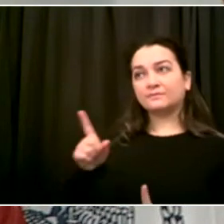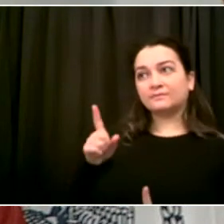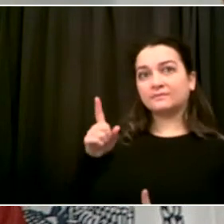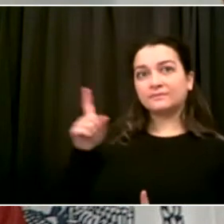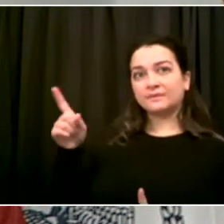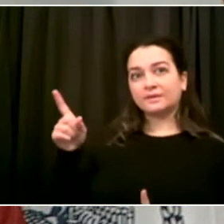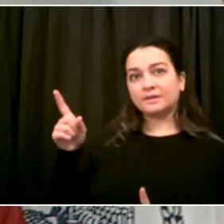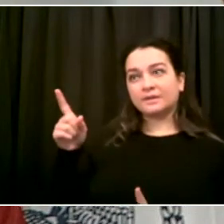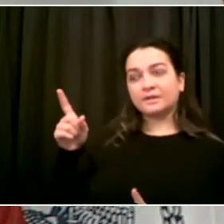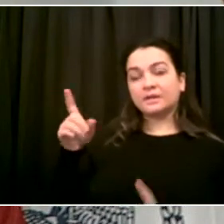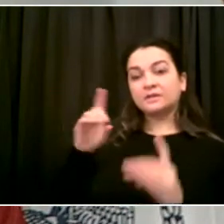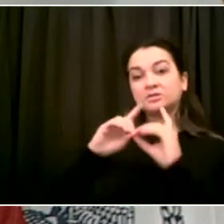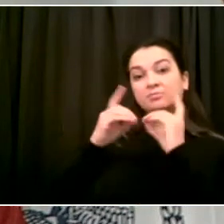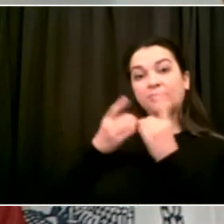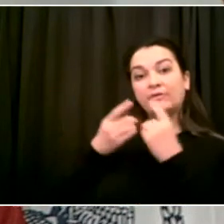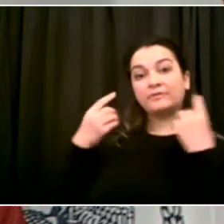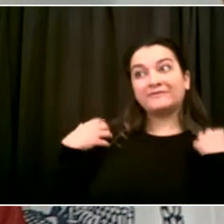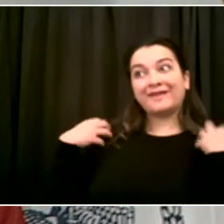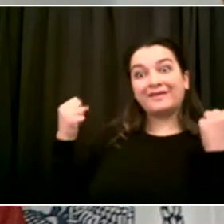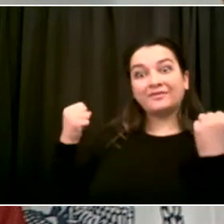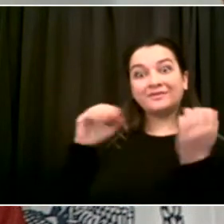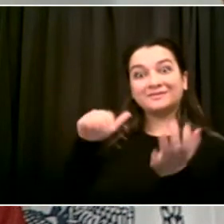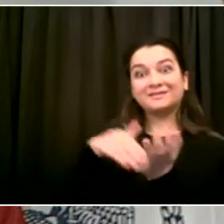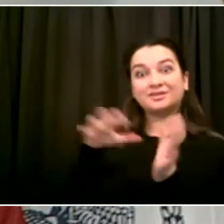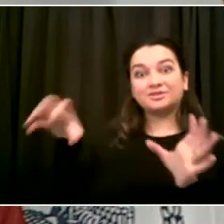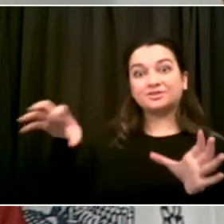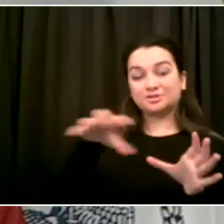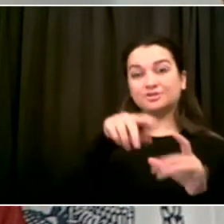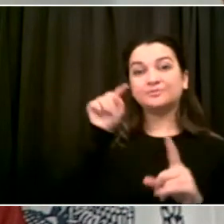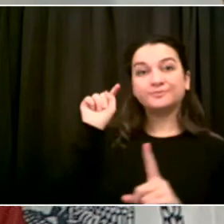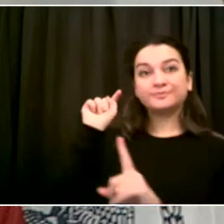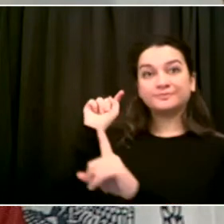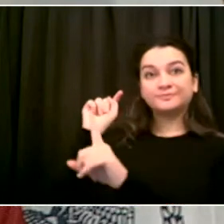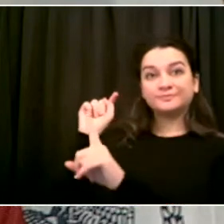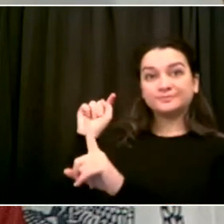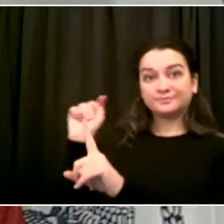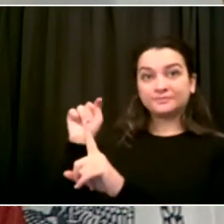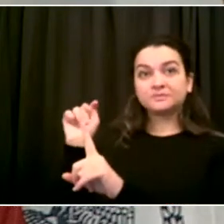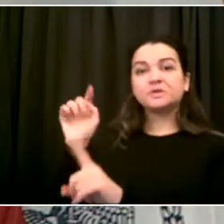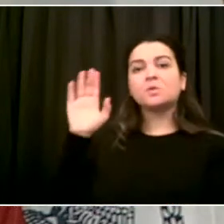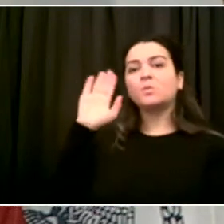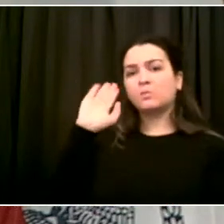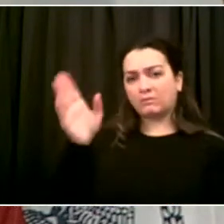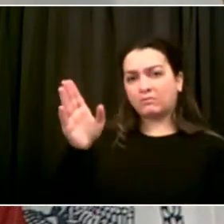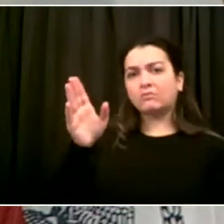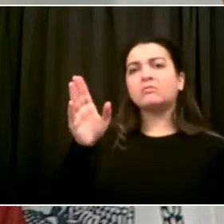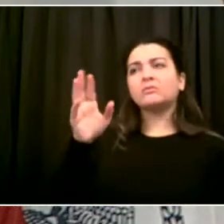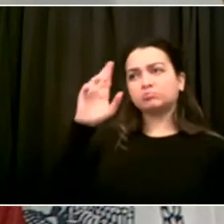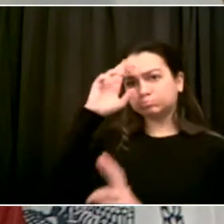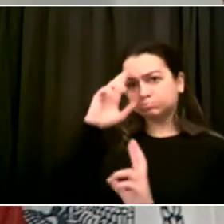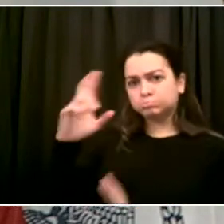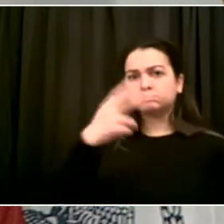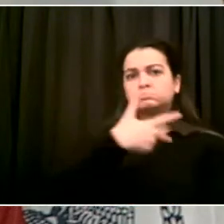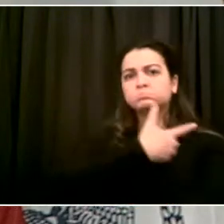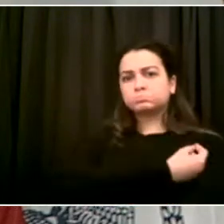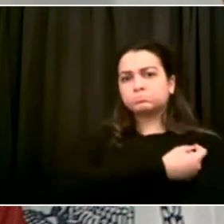THE CITY PROVIDED SITE, HEALTH AND HOSPITAL SIDE, DEPARTTENMT T OF HEALTH, WE ARE ADAMANT WE ARE HERE TO SERVE EOPPLE WHO LIVE